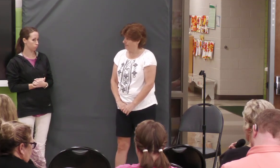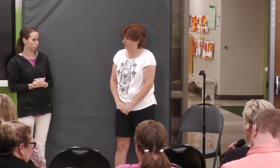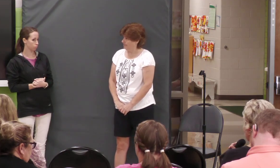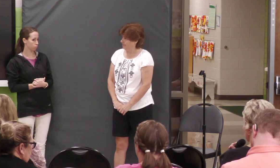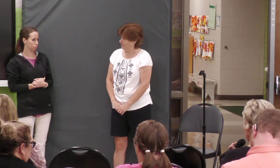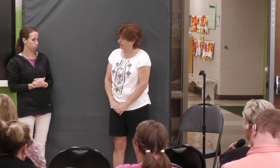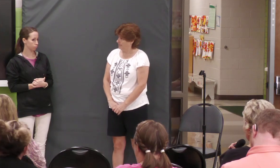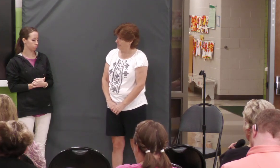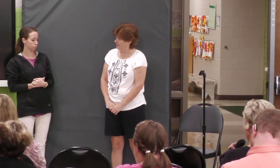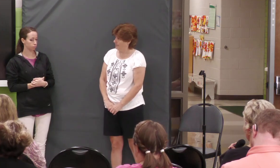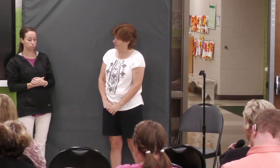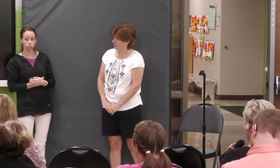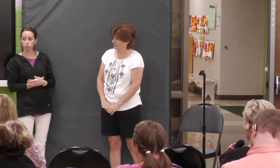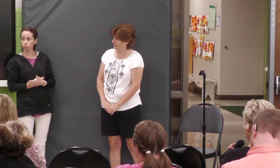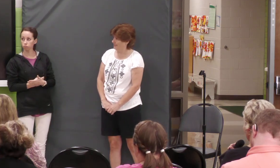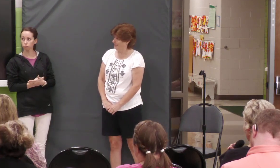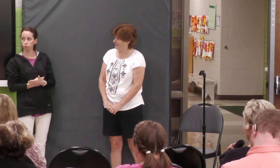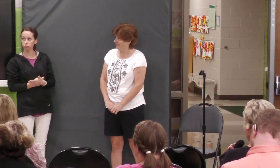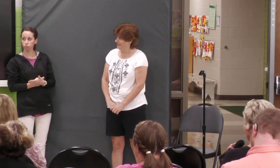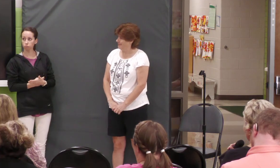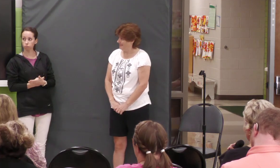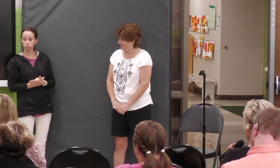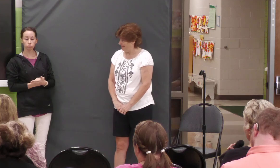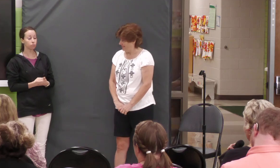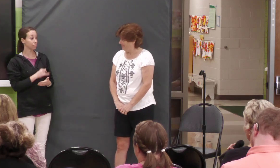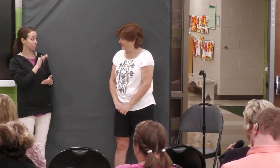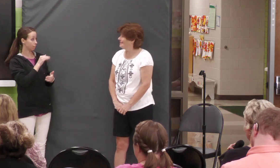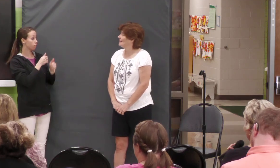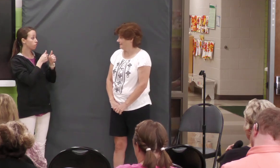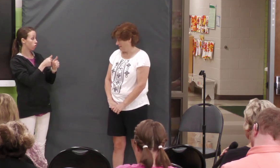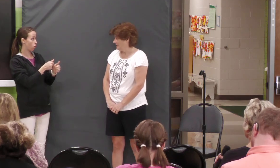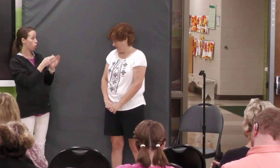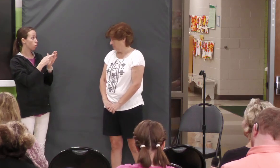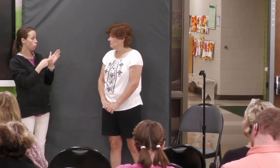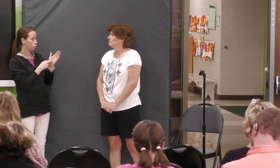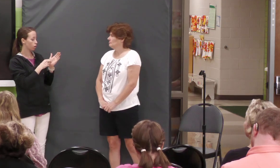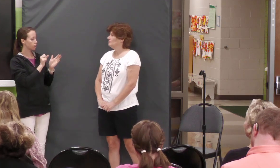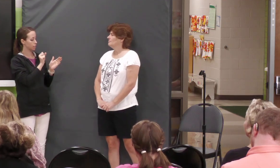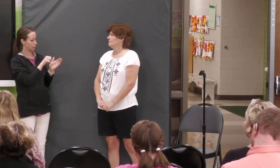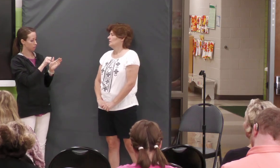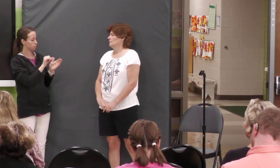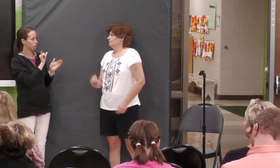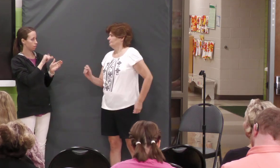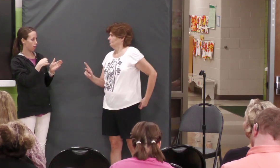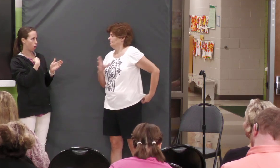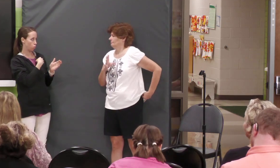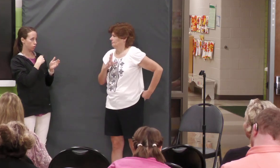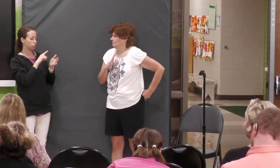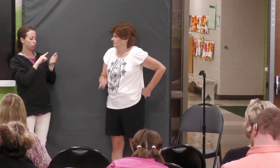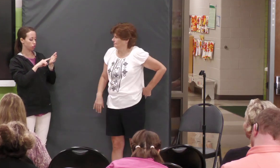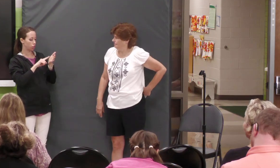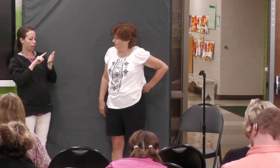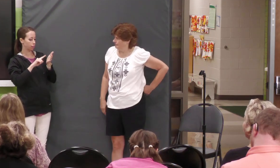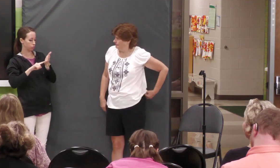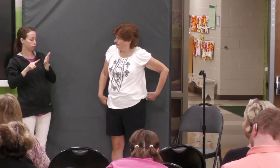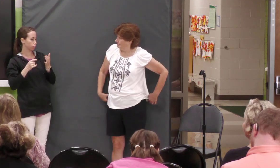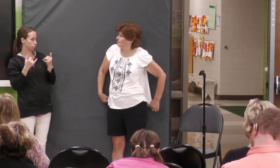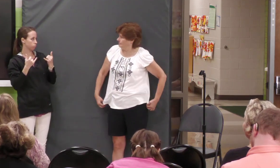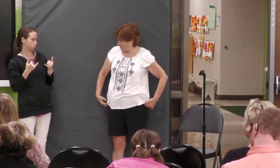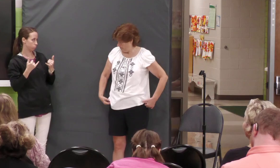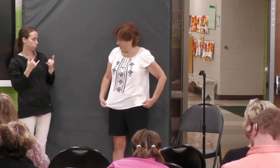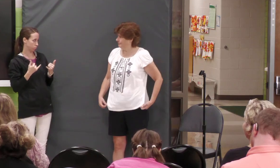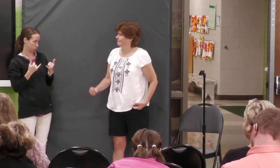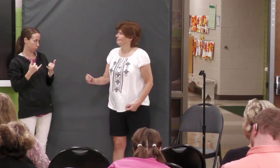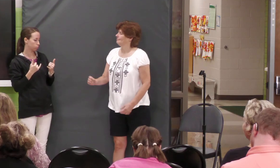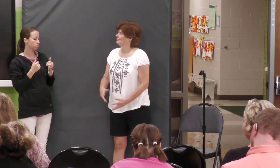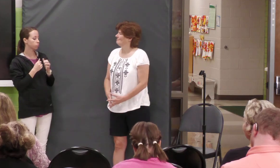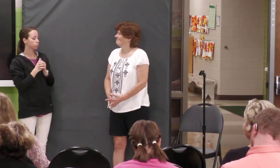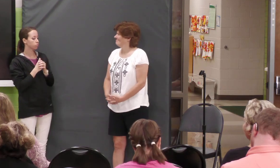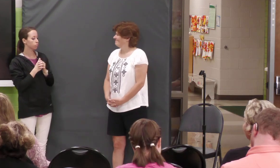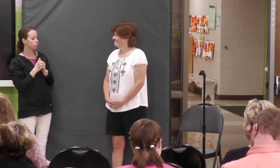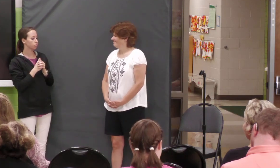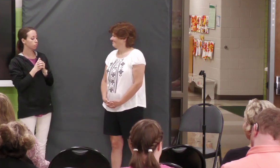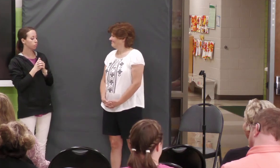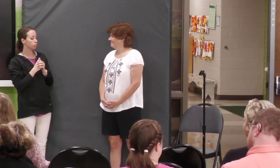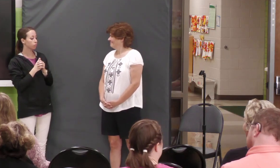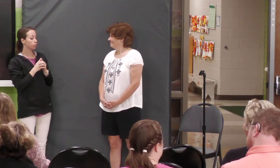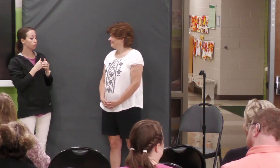and games I believe so it's that's what we are checking into currently um uh the our ideal is